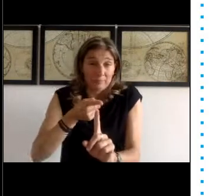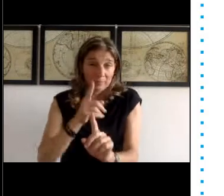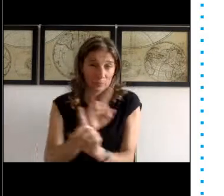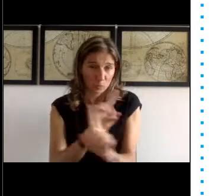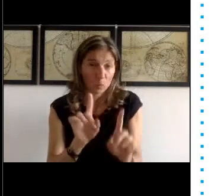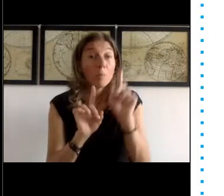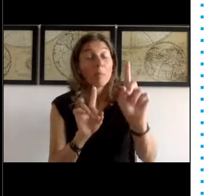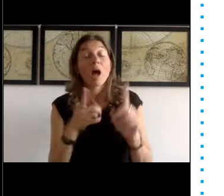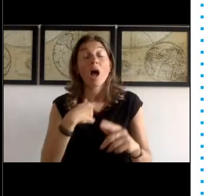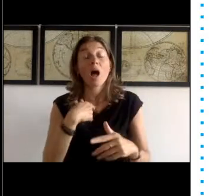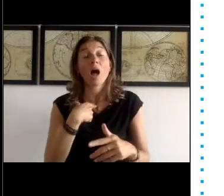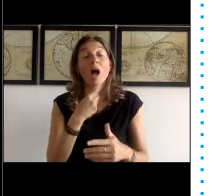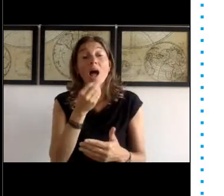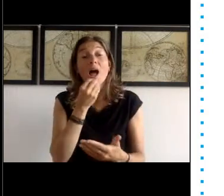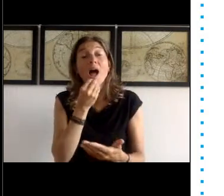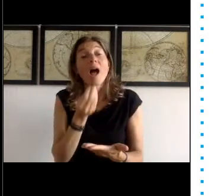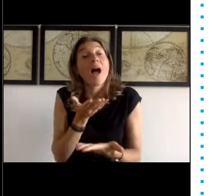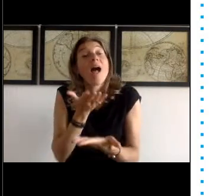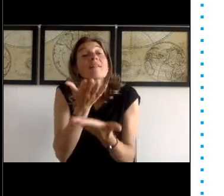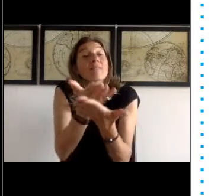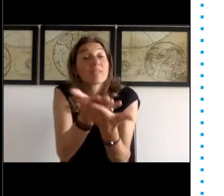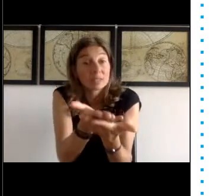What I did was I contacted my university,